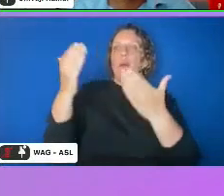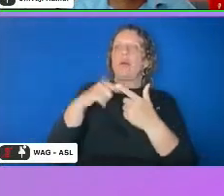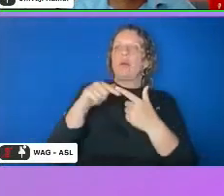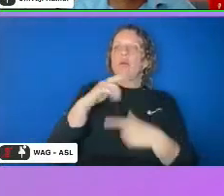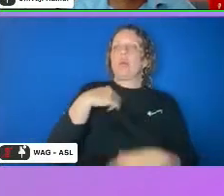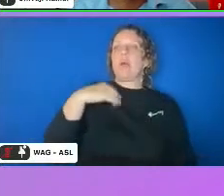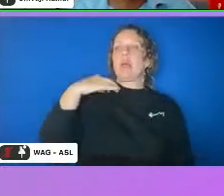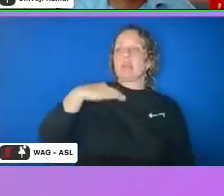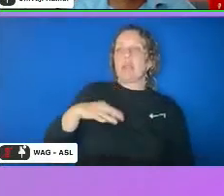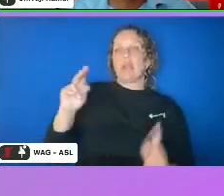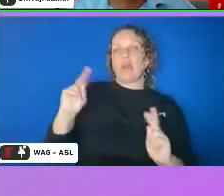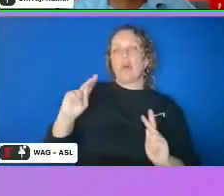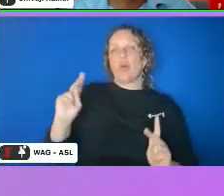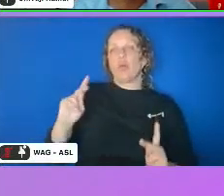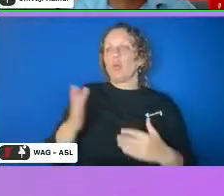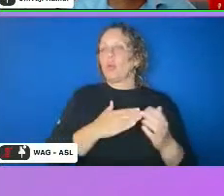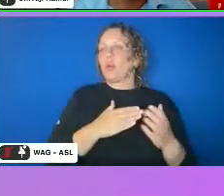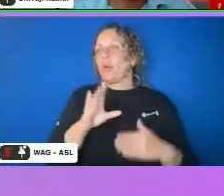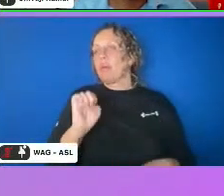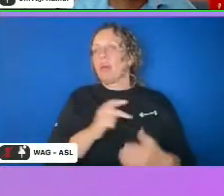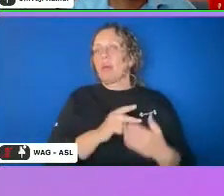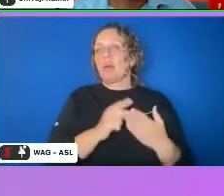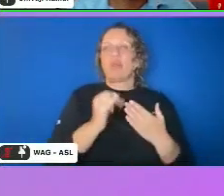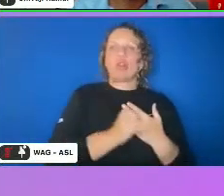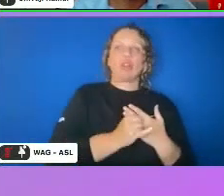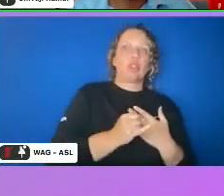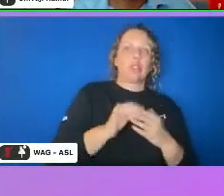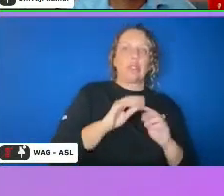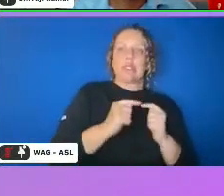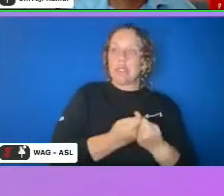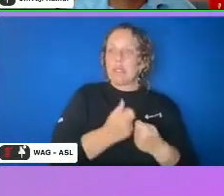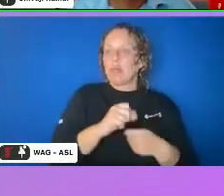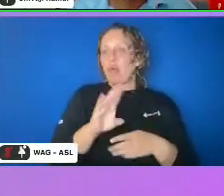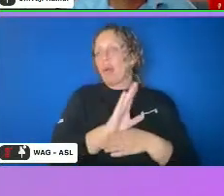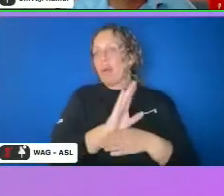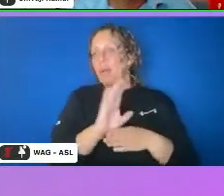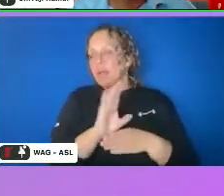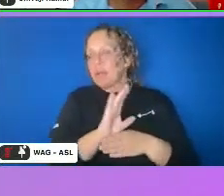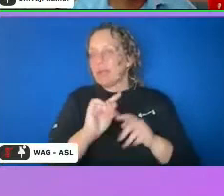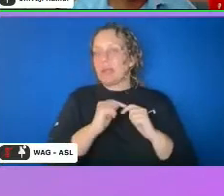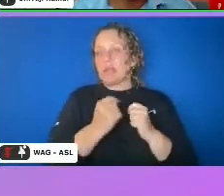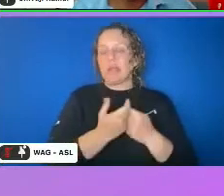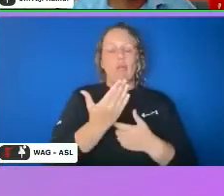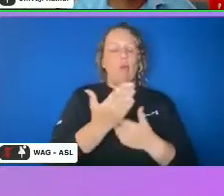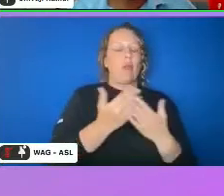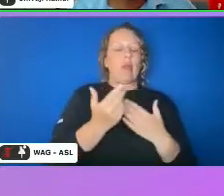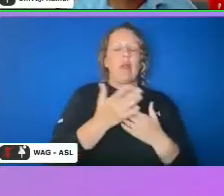Whether that be a project team or business line team, whatever that may be.